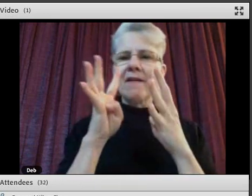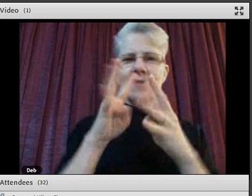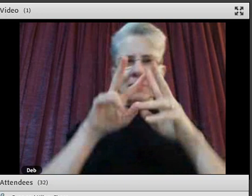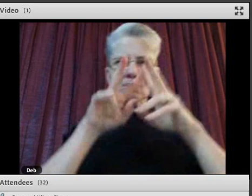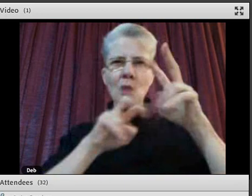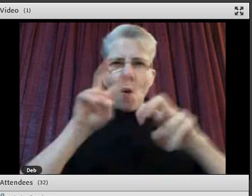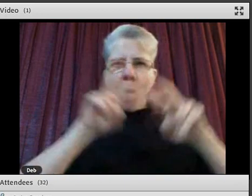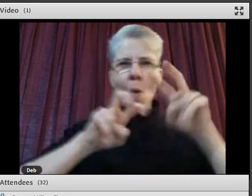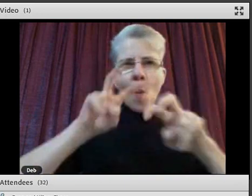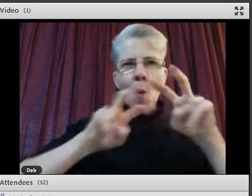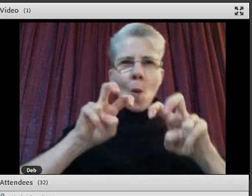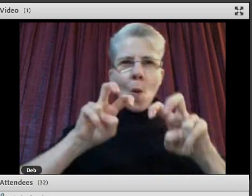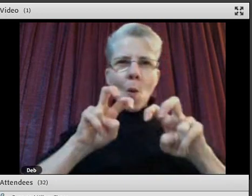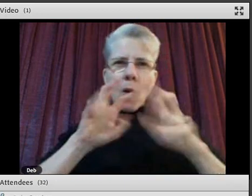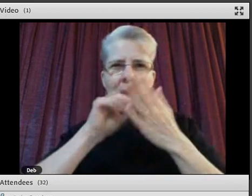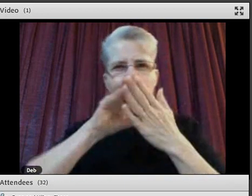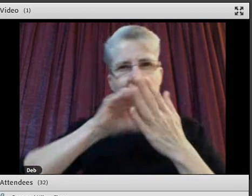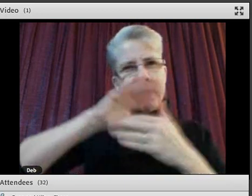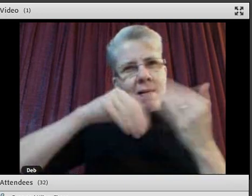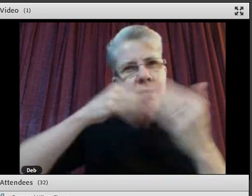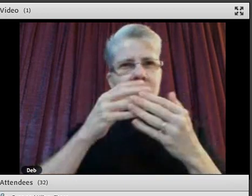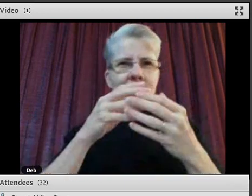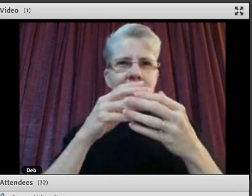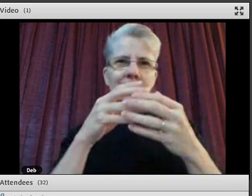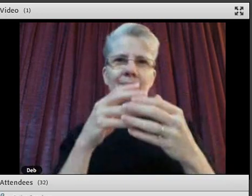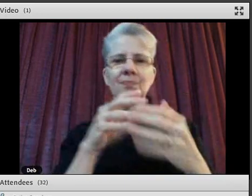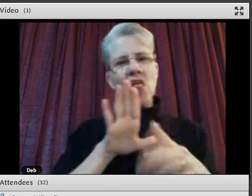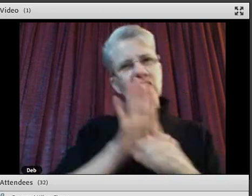to kind of let their creativity run wild with it.